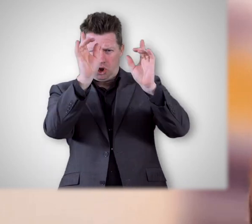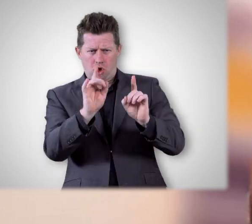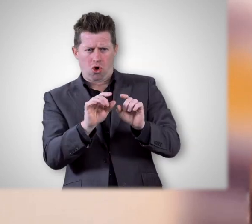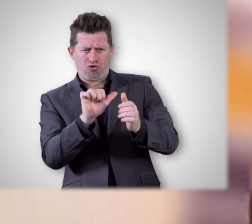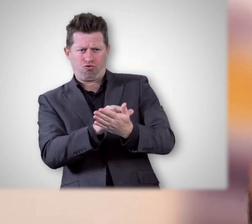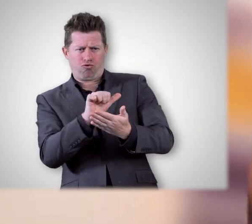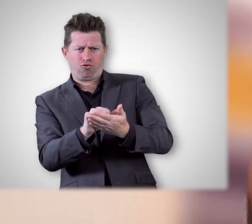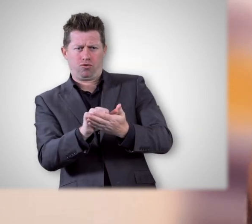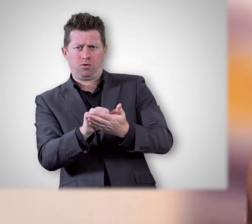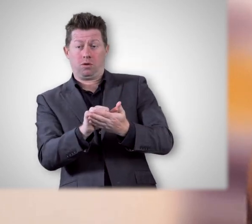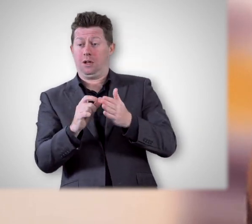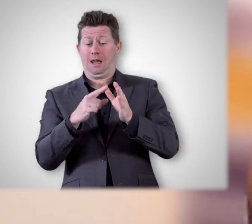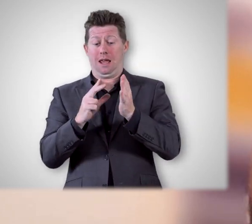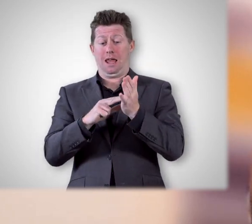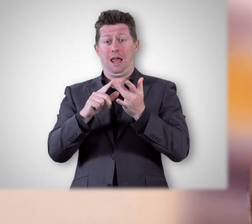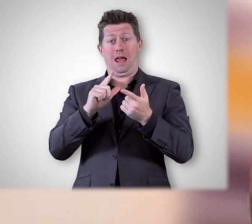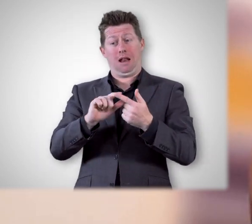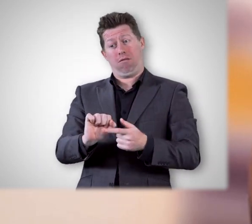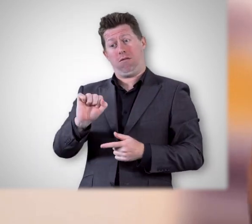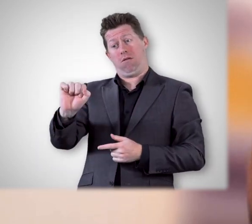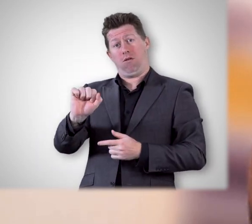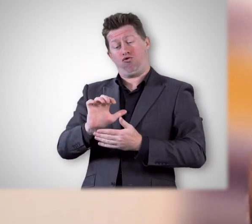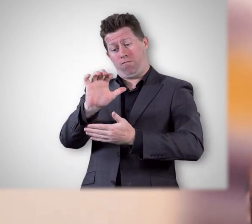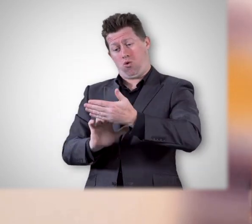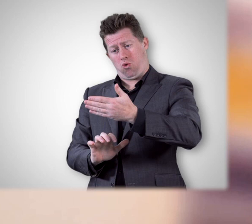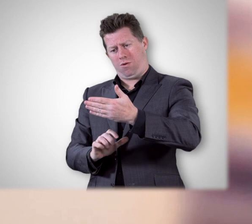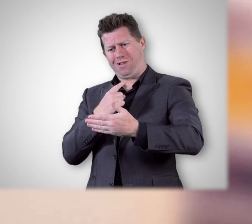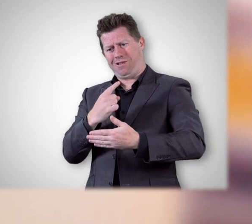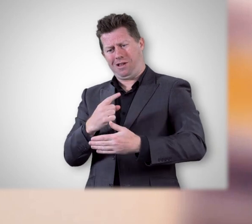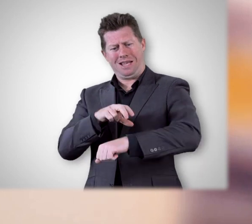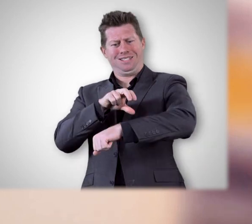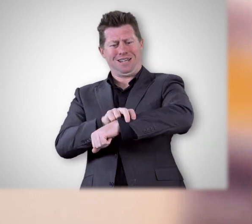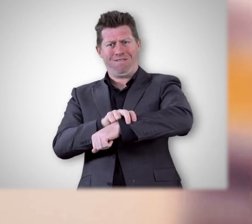and also in the report that Annie mentioned earlier it was identified that tapes often